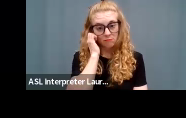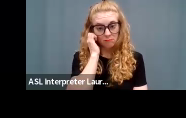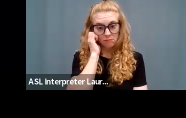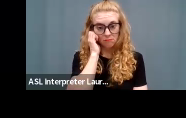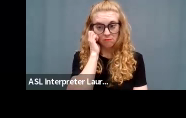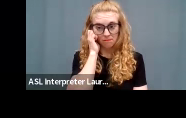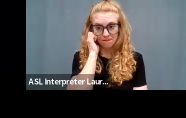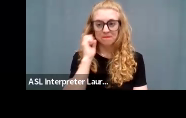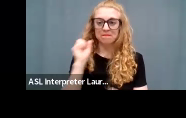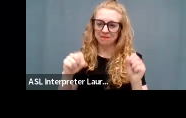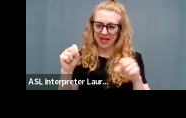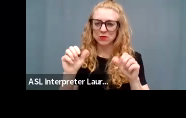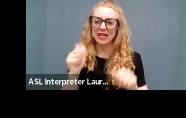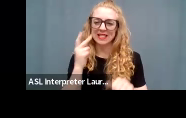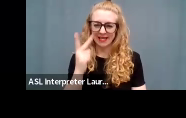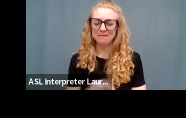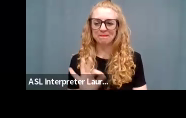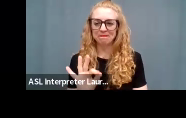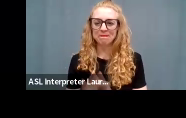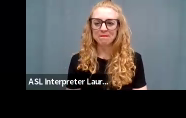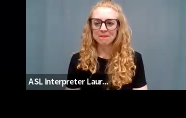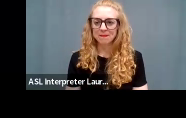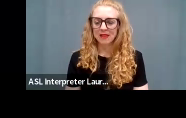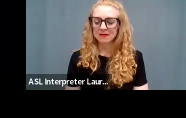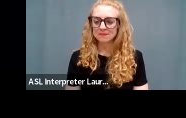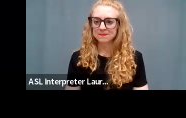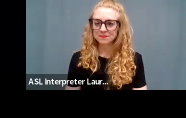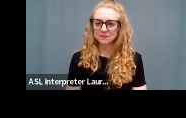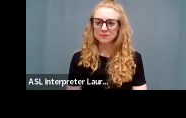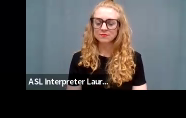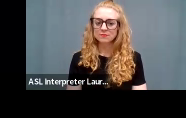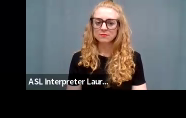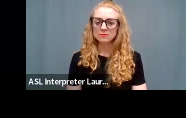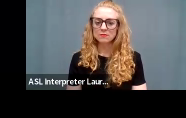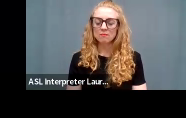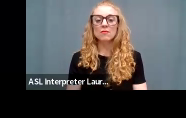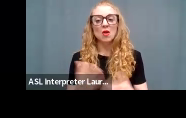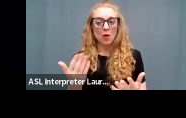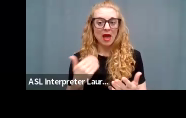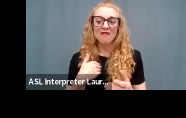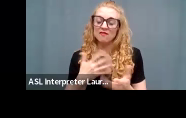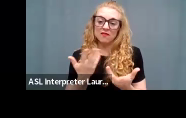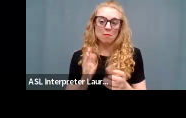yes we can see it first we're good thank you so we've got a fair amount of time allocated